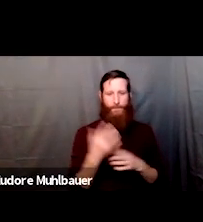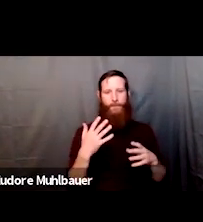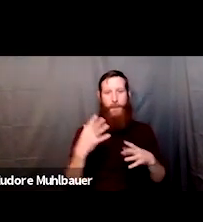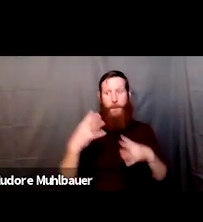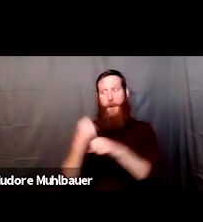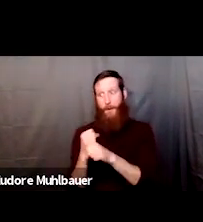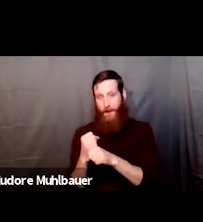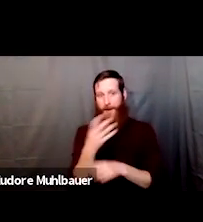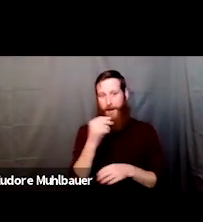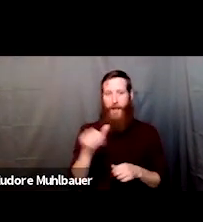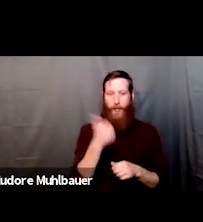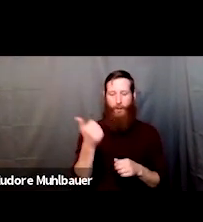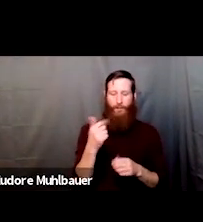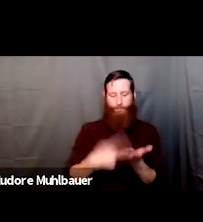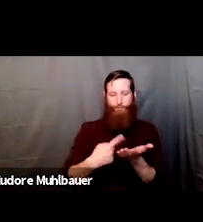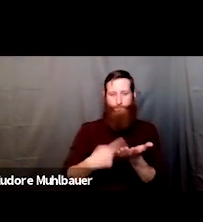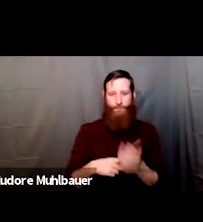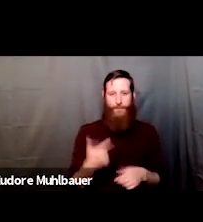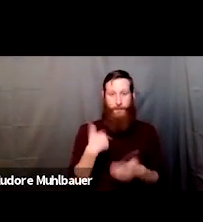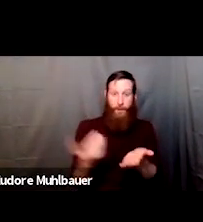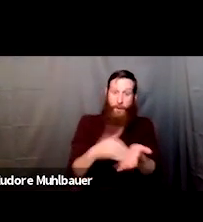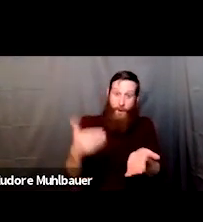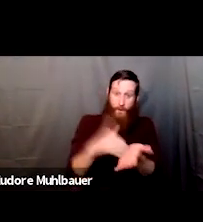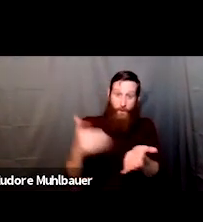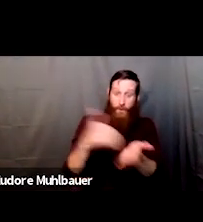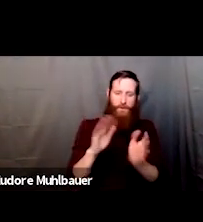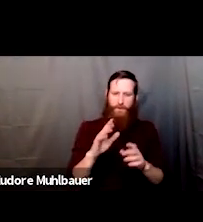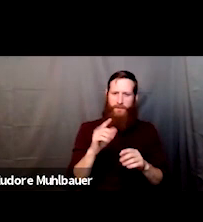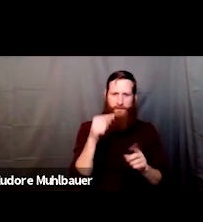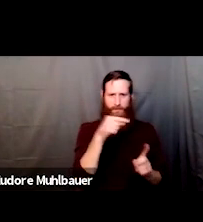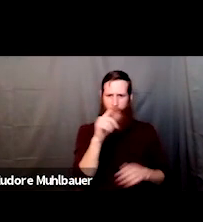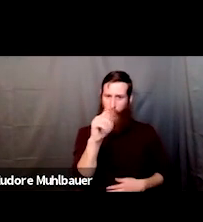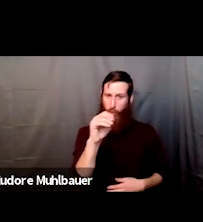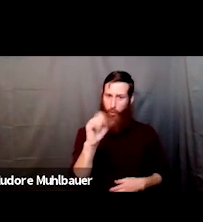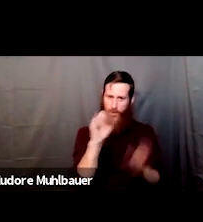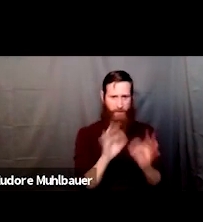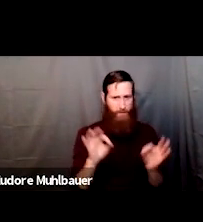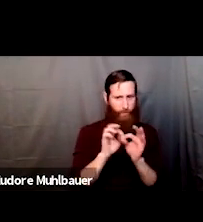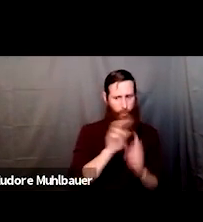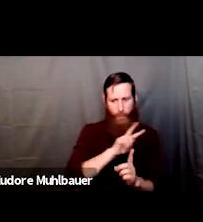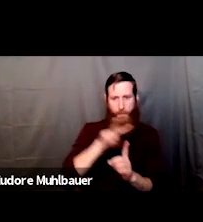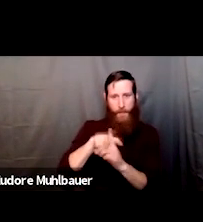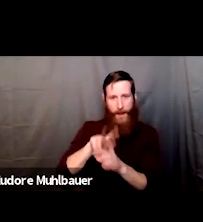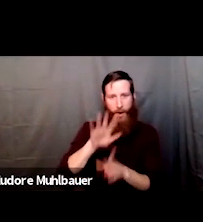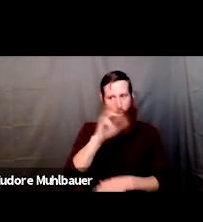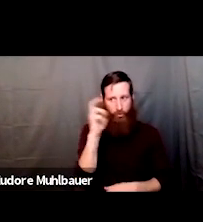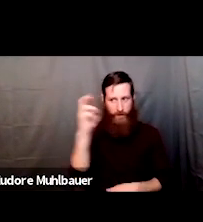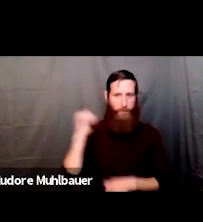I know I sound like a broken record at this point, but we are going to keep going back to them so you can apply them when traveling in the backcountry.